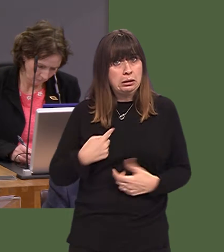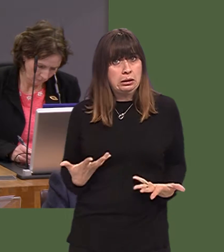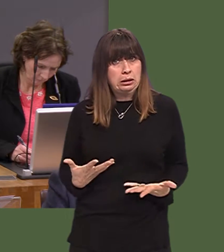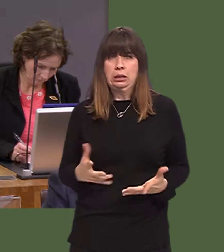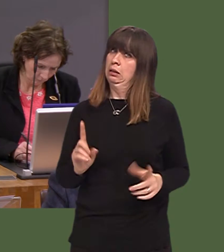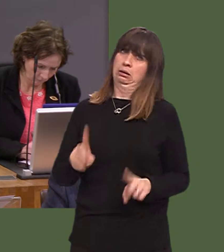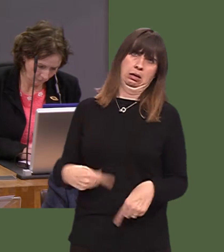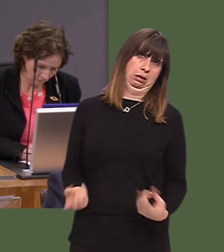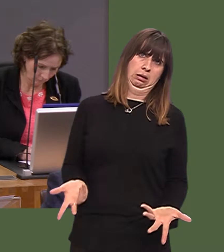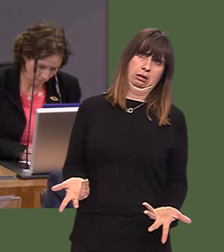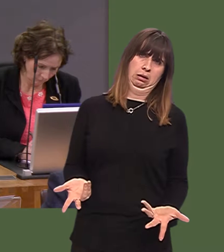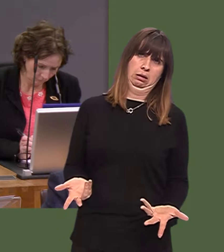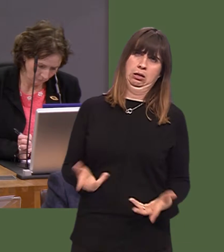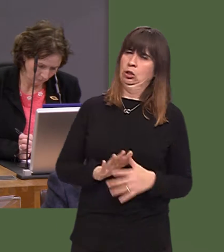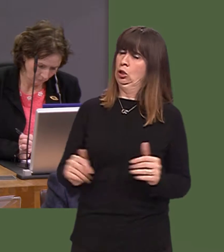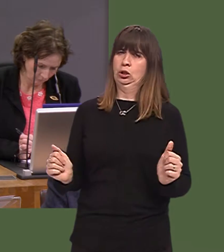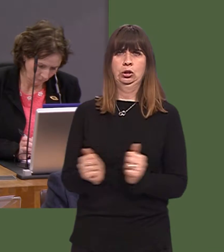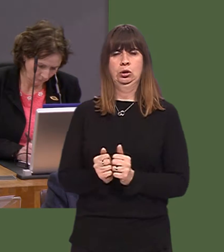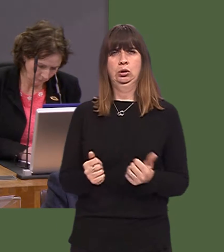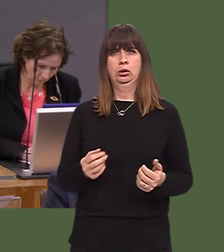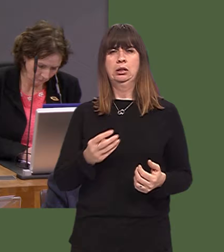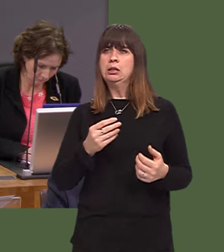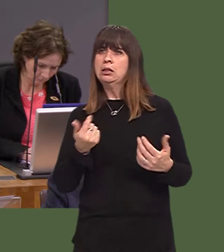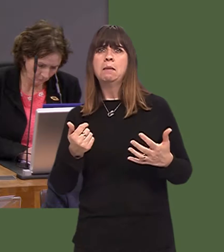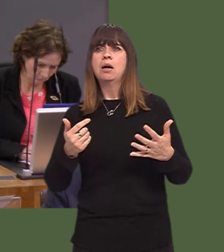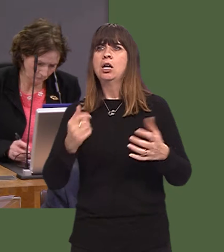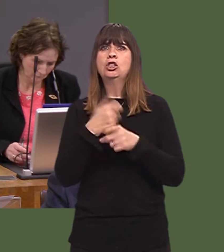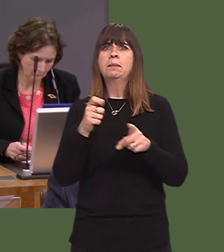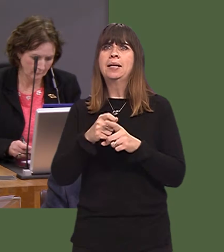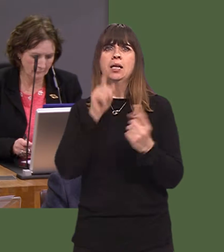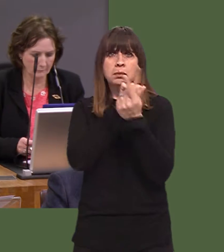Some doctors are dealing with 120 patients per session instead of 50 or 60.